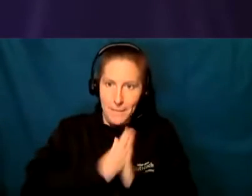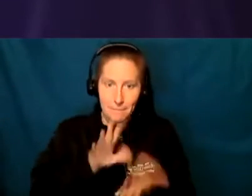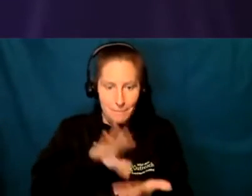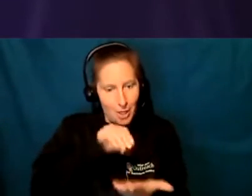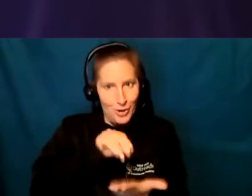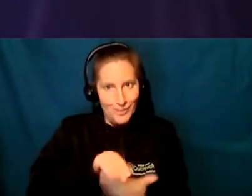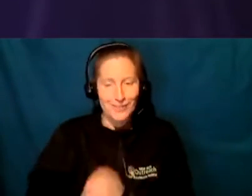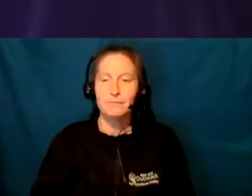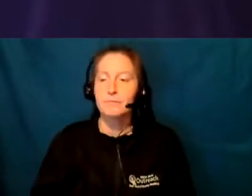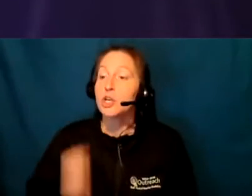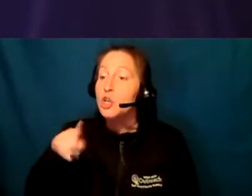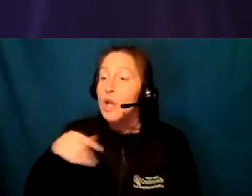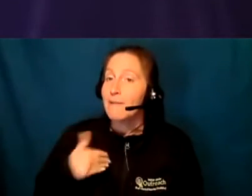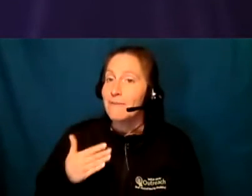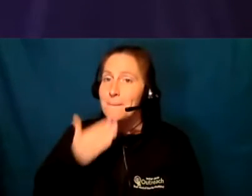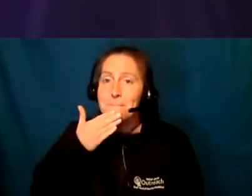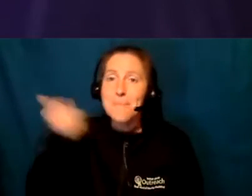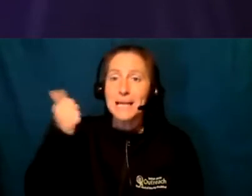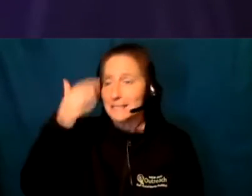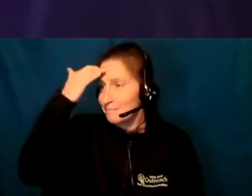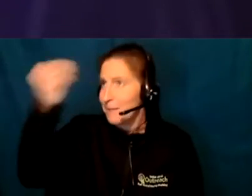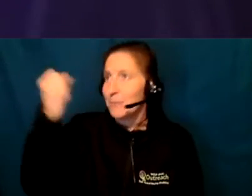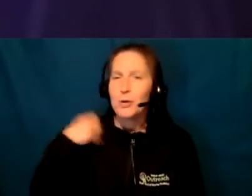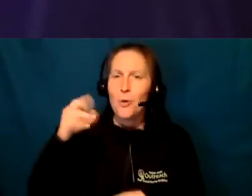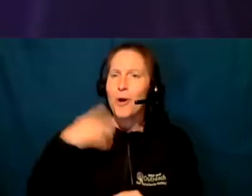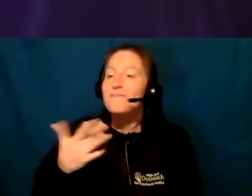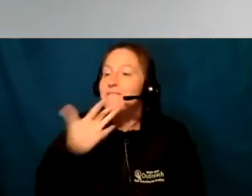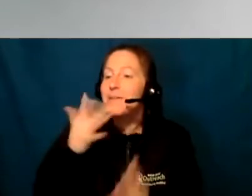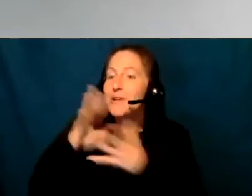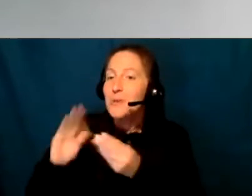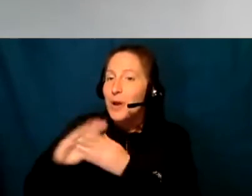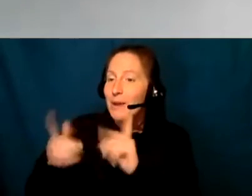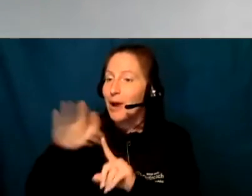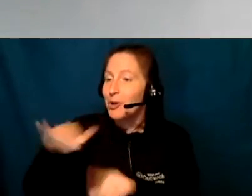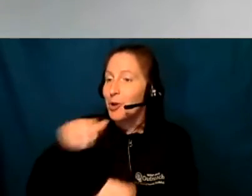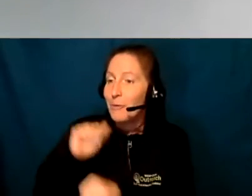memory or a favorite story of something that's happened? That's part of your work?